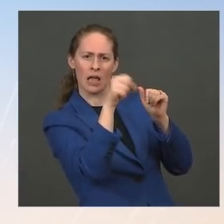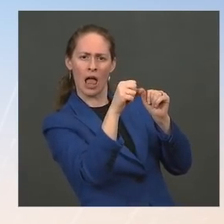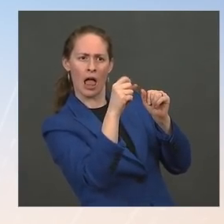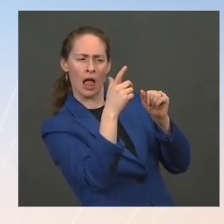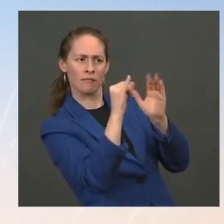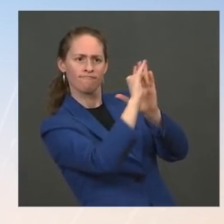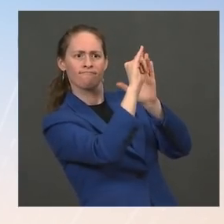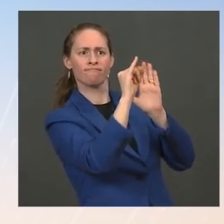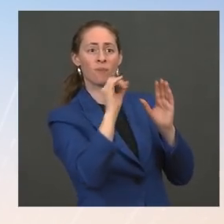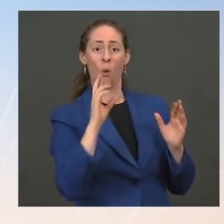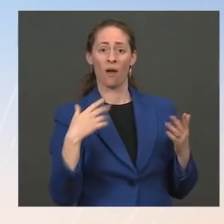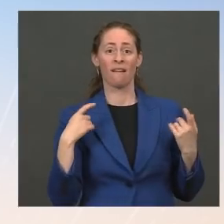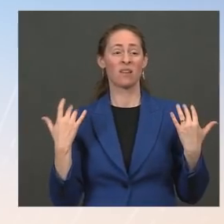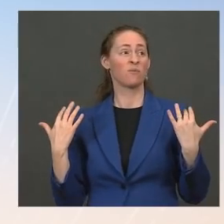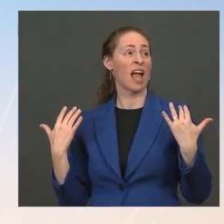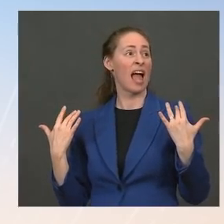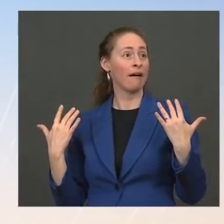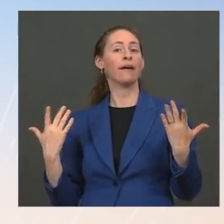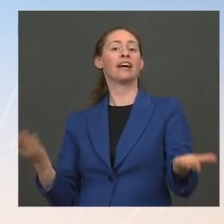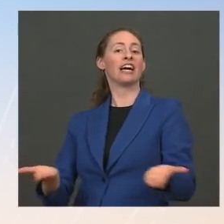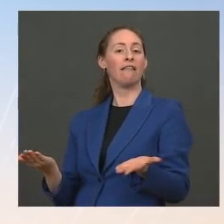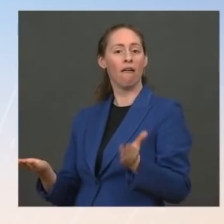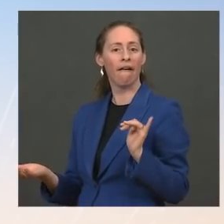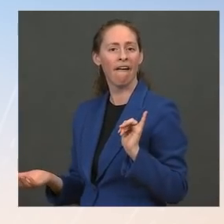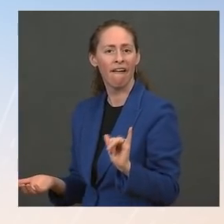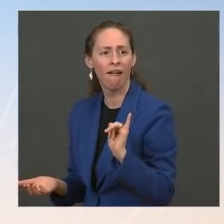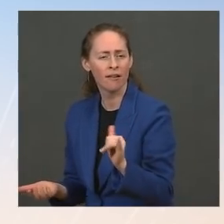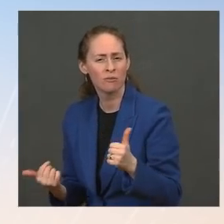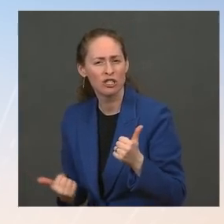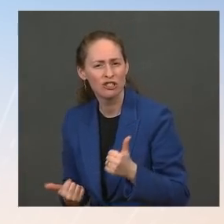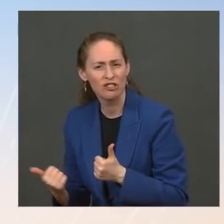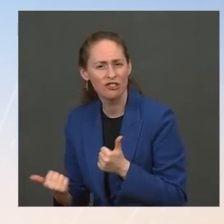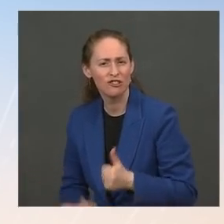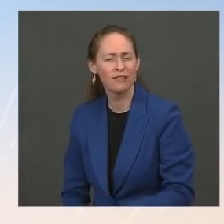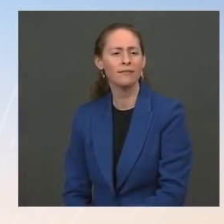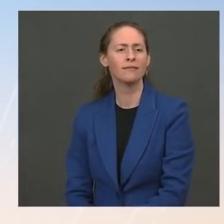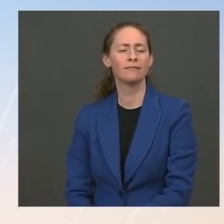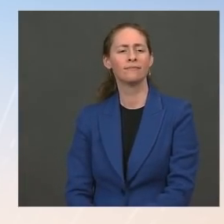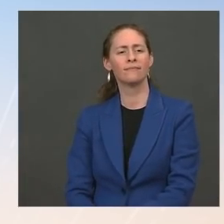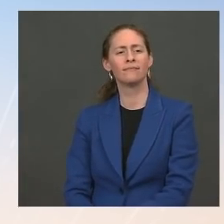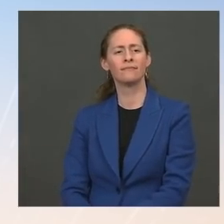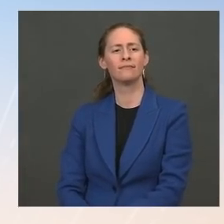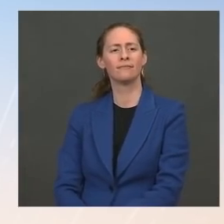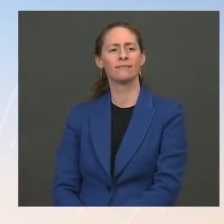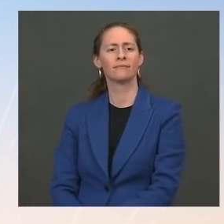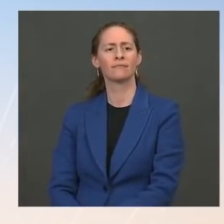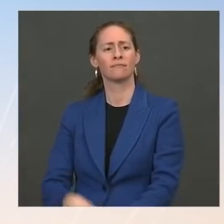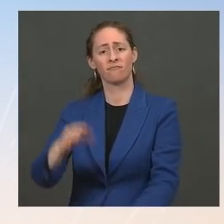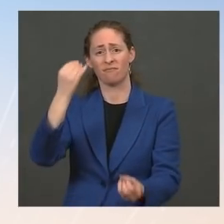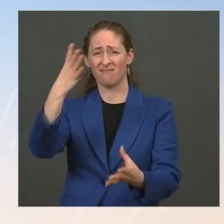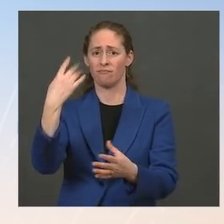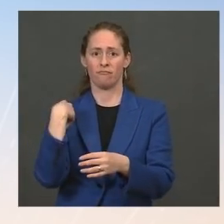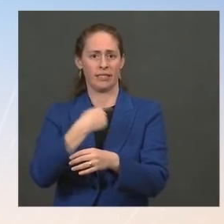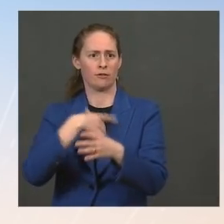as I noted a little bit earlier, with state and local public health officials. We're in constant contact with them.